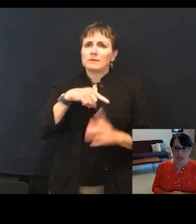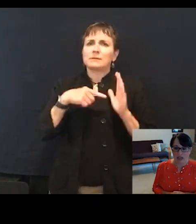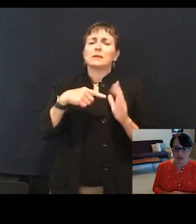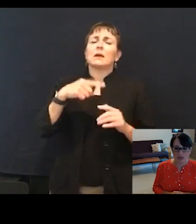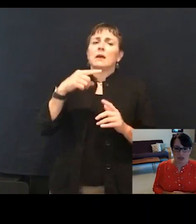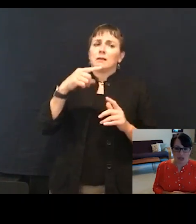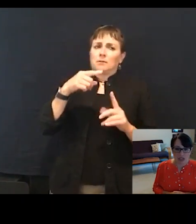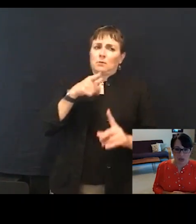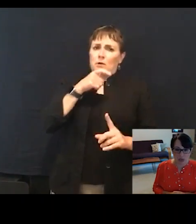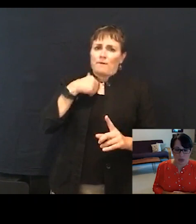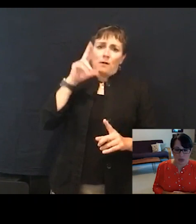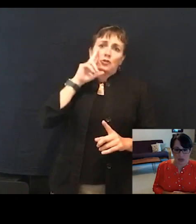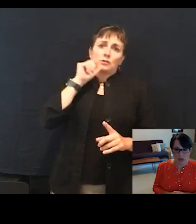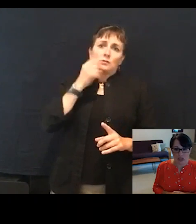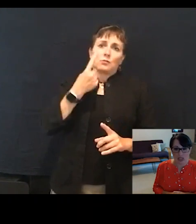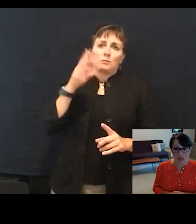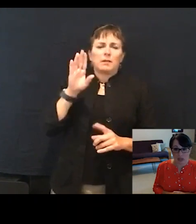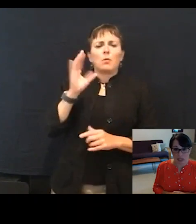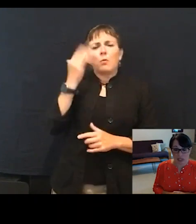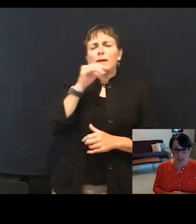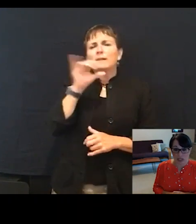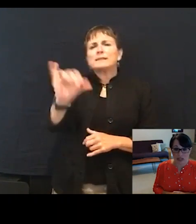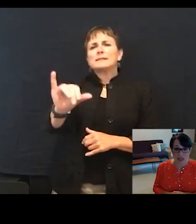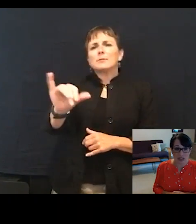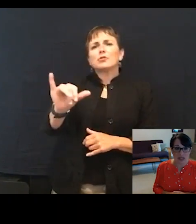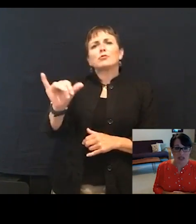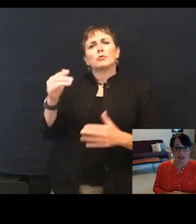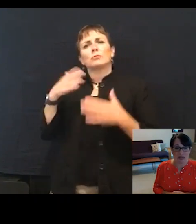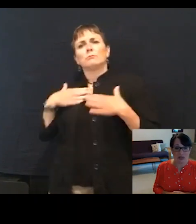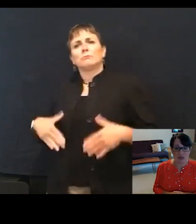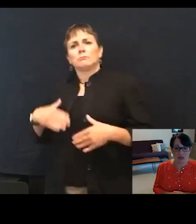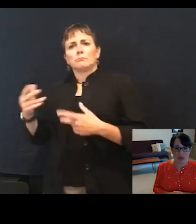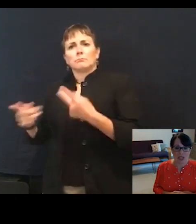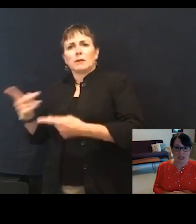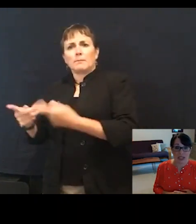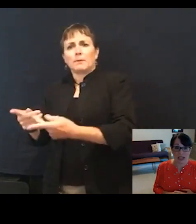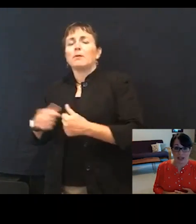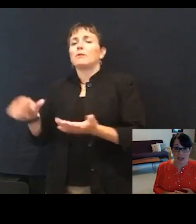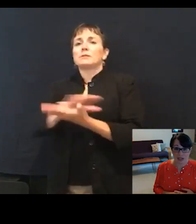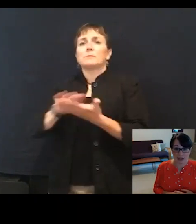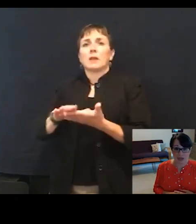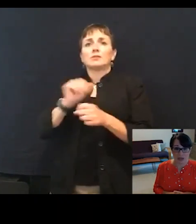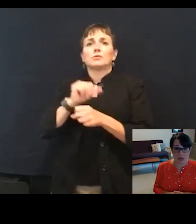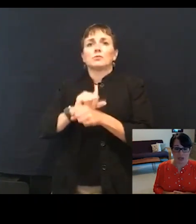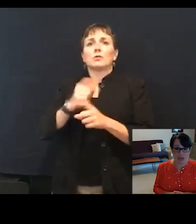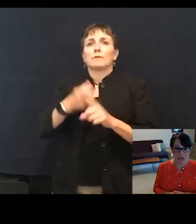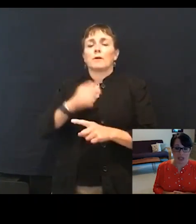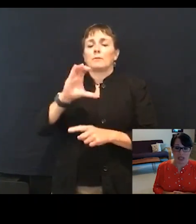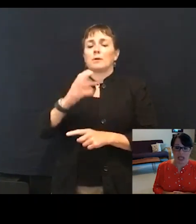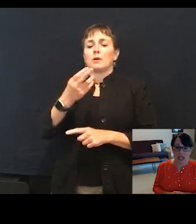And there's some very nice work that Christine Petit has done to try and get at the answer to this question.